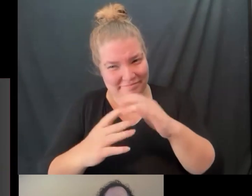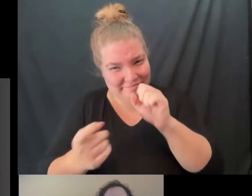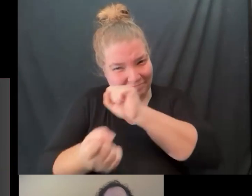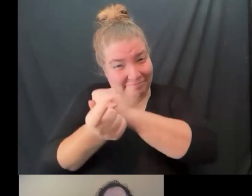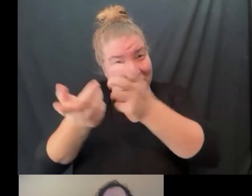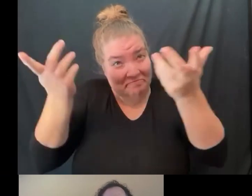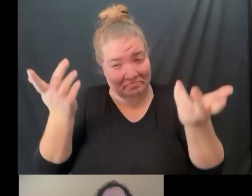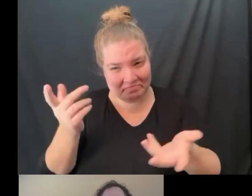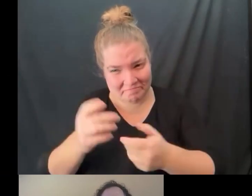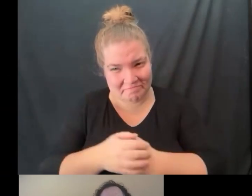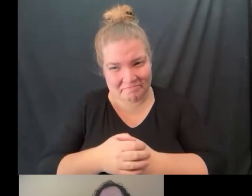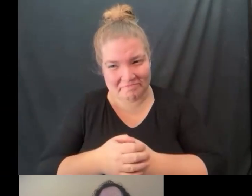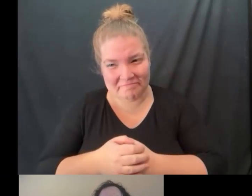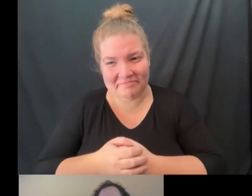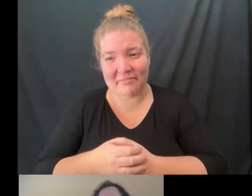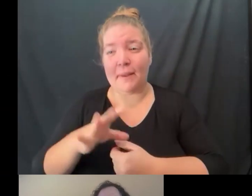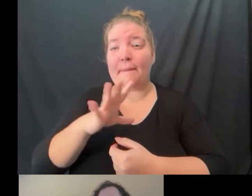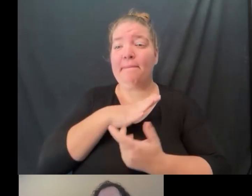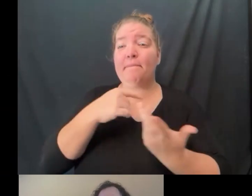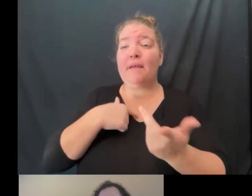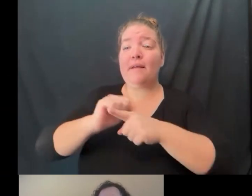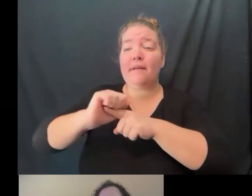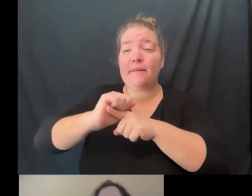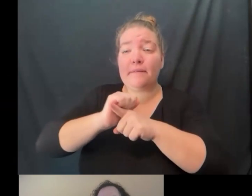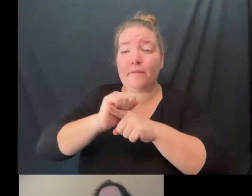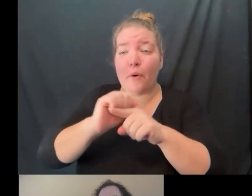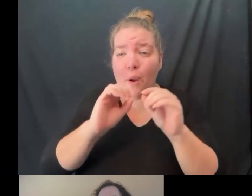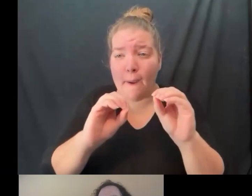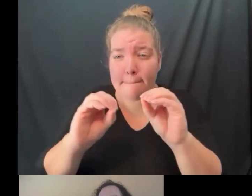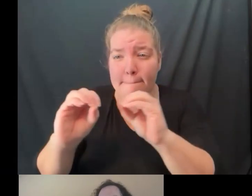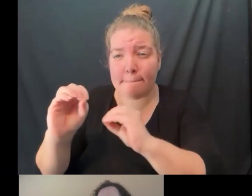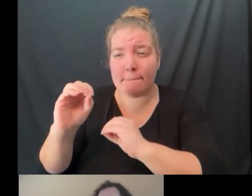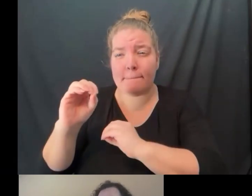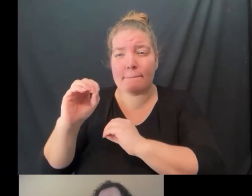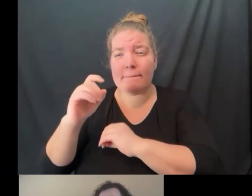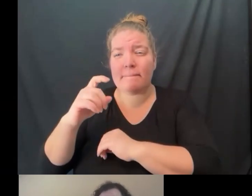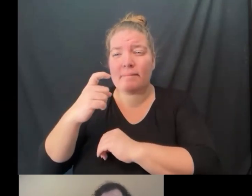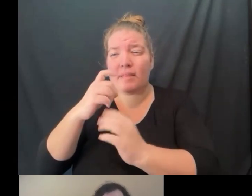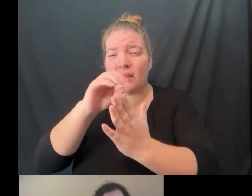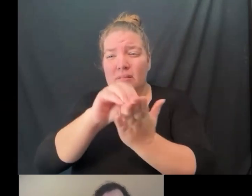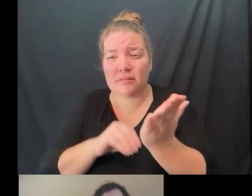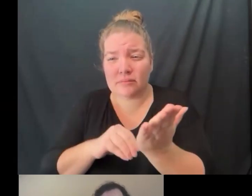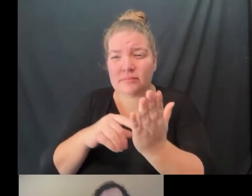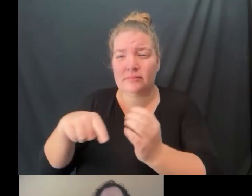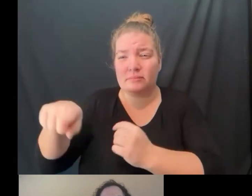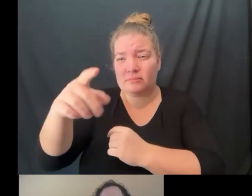But whether we're going to train you to do this yourselves and create your own ACRs, or you're